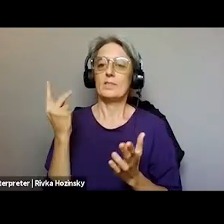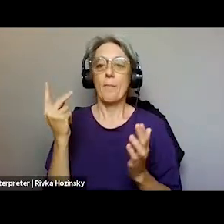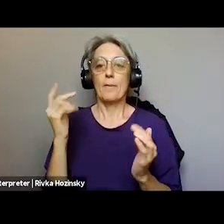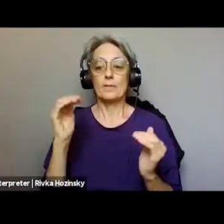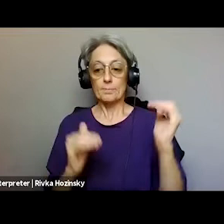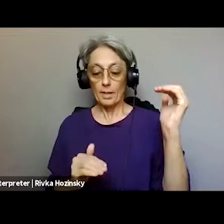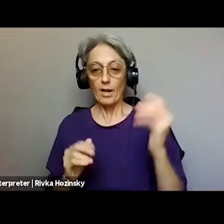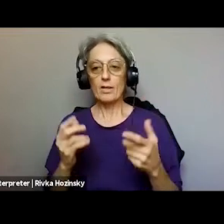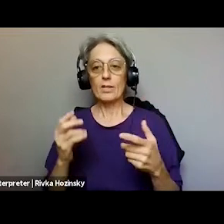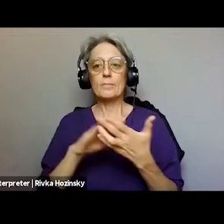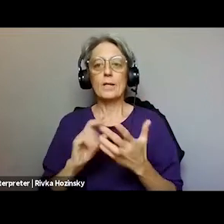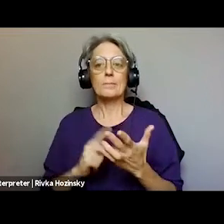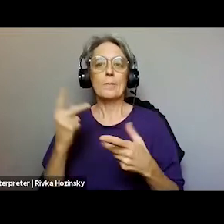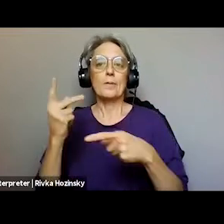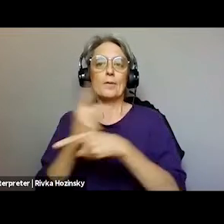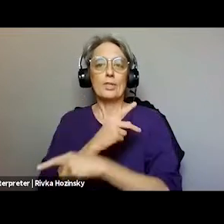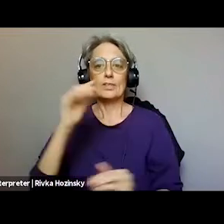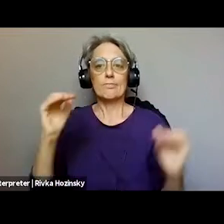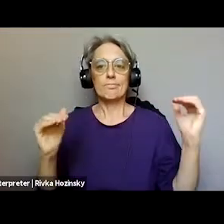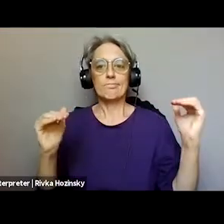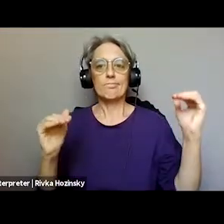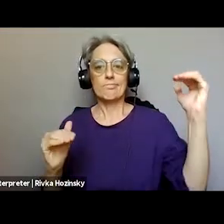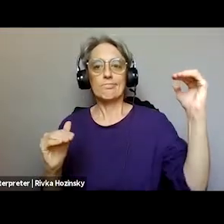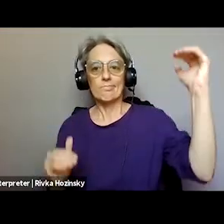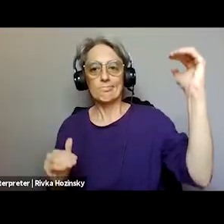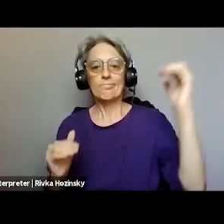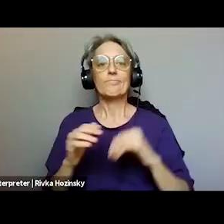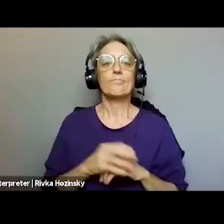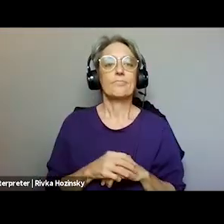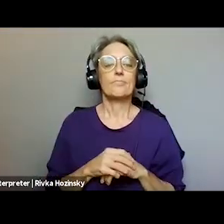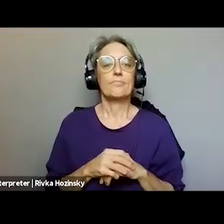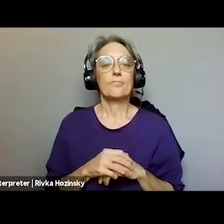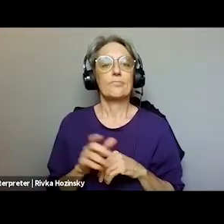And this is seen in other, some minimal other research, this is work by